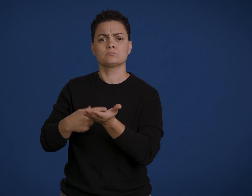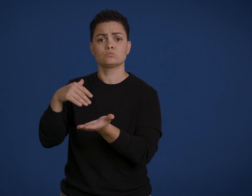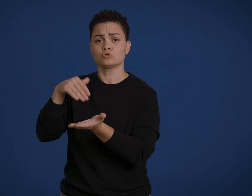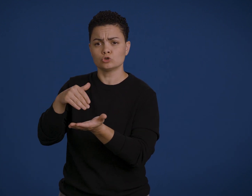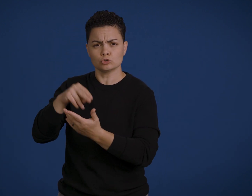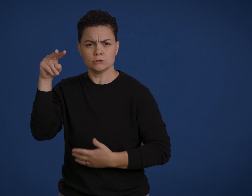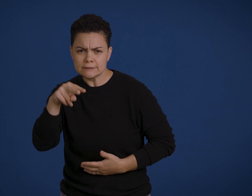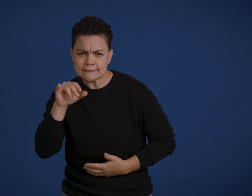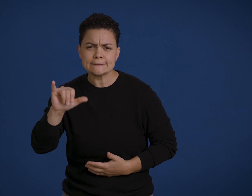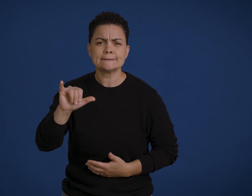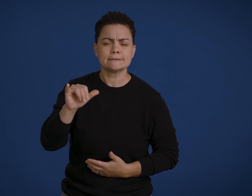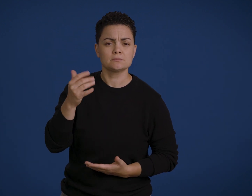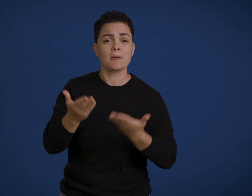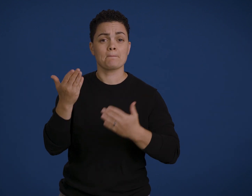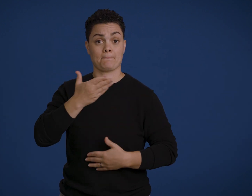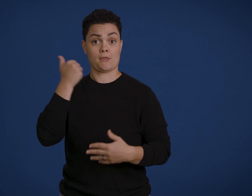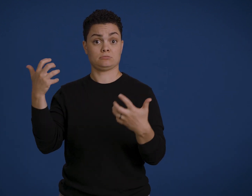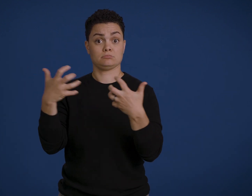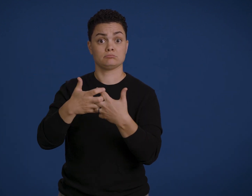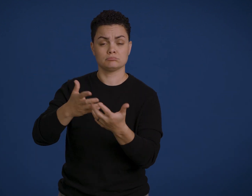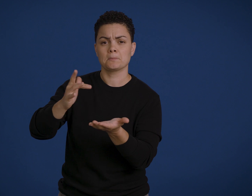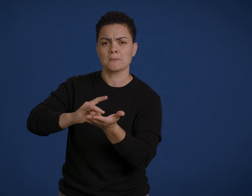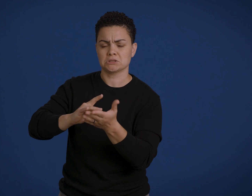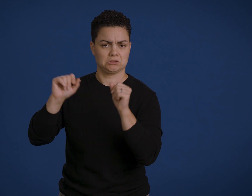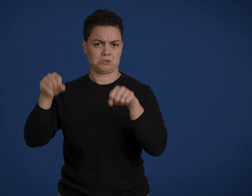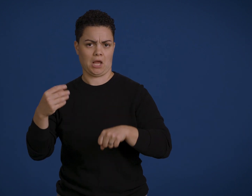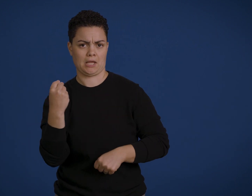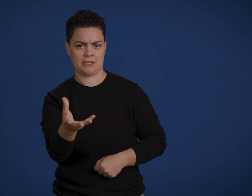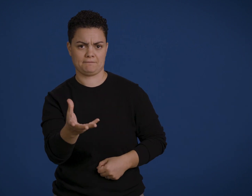Sometimes medications are used to help treat symptoms of anxiety.